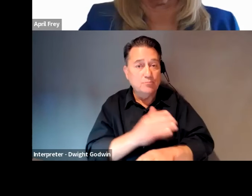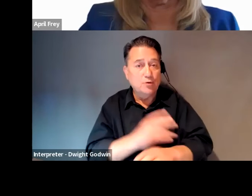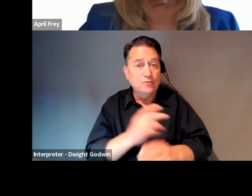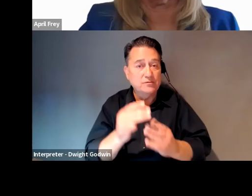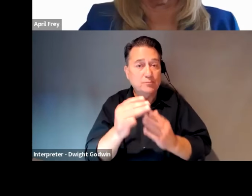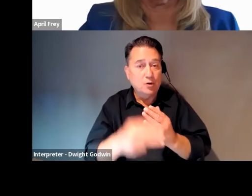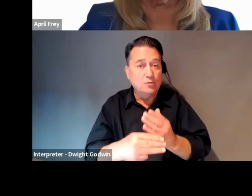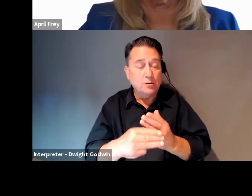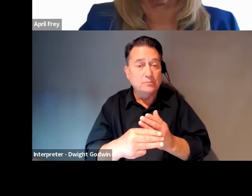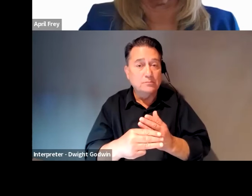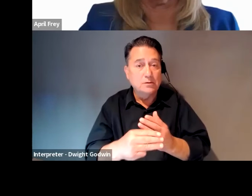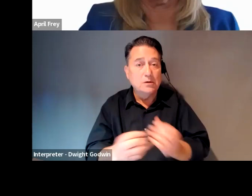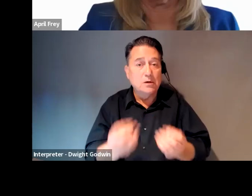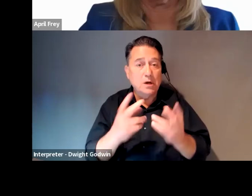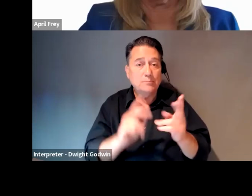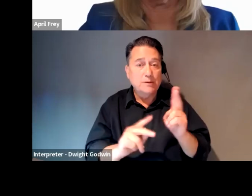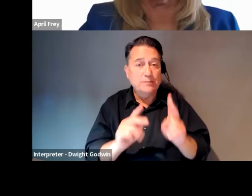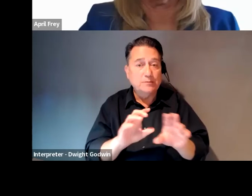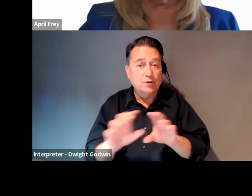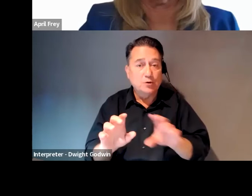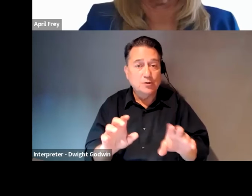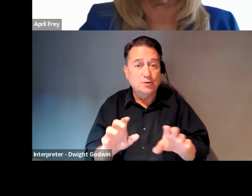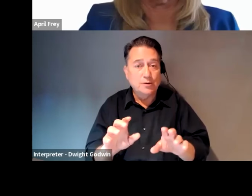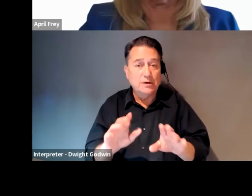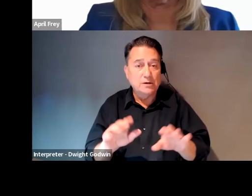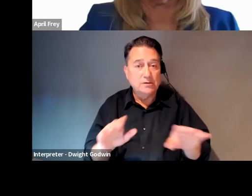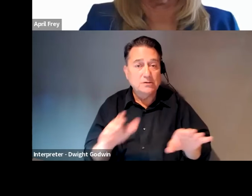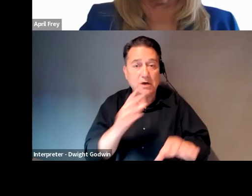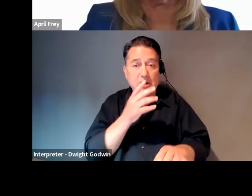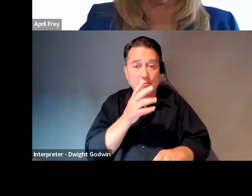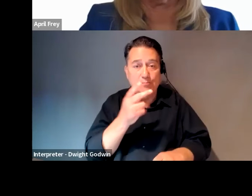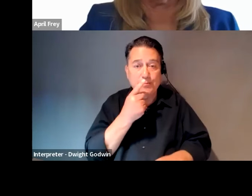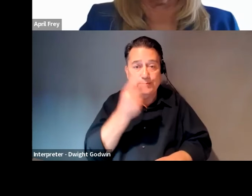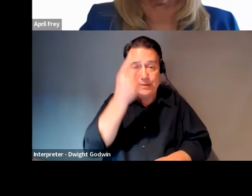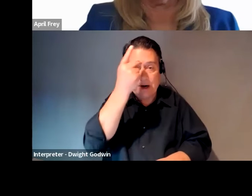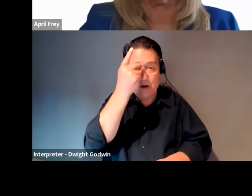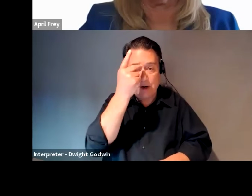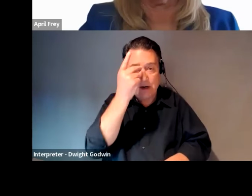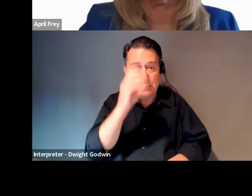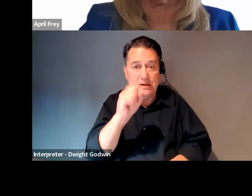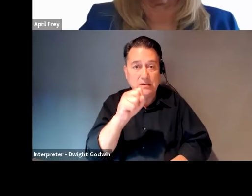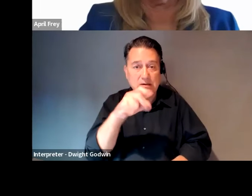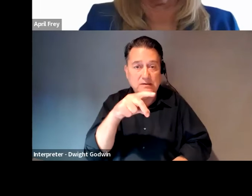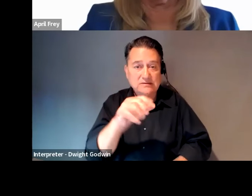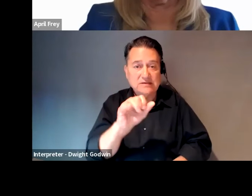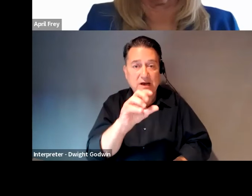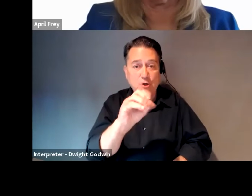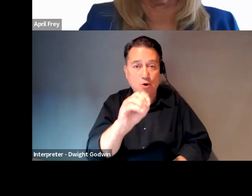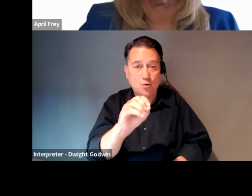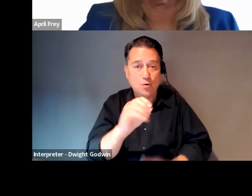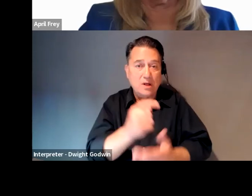by how many people are doing child-parent psychotherapy. Well, when that's being underutilized, why is that being underutilized?